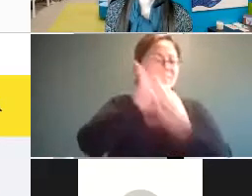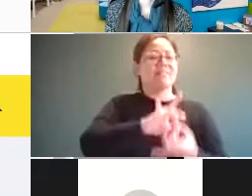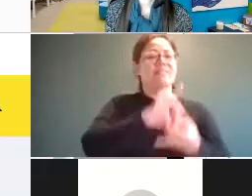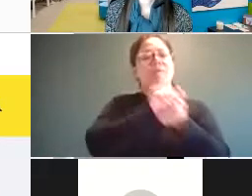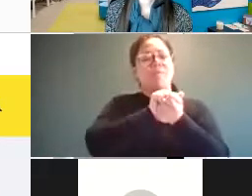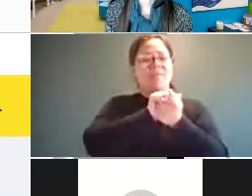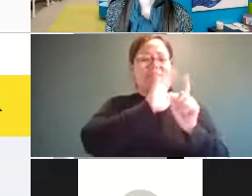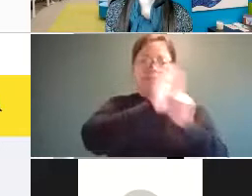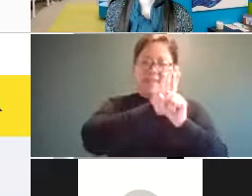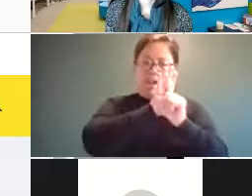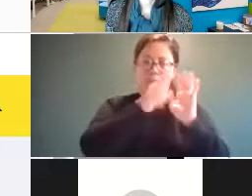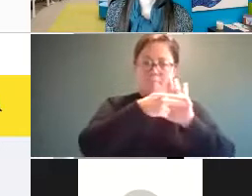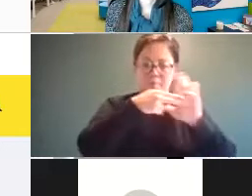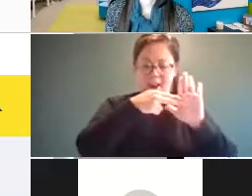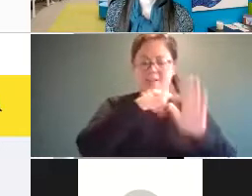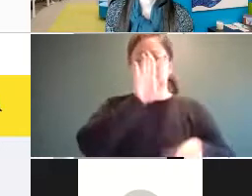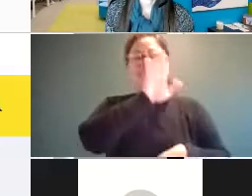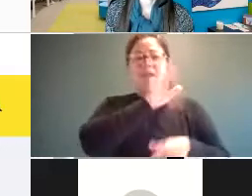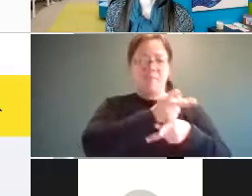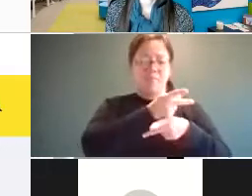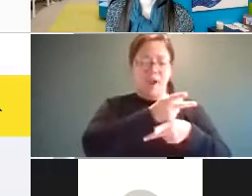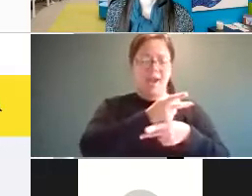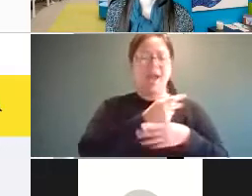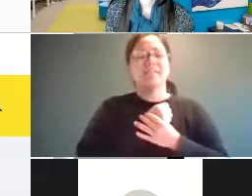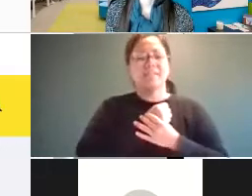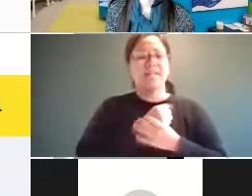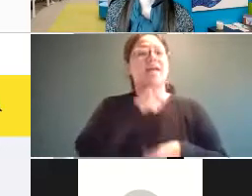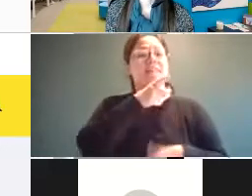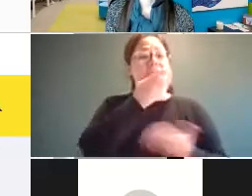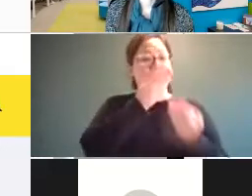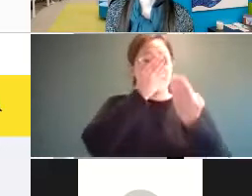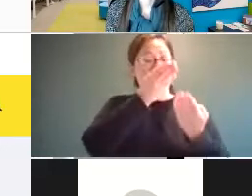with their brand, with their product. And they recommend that these be localized